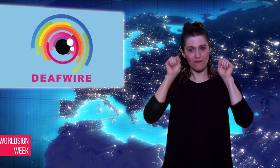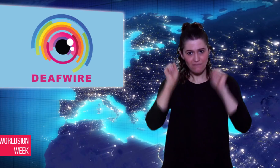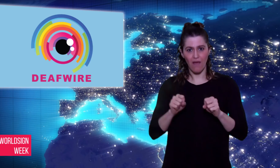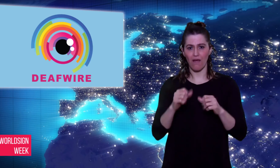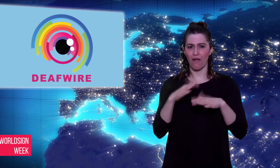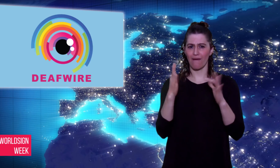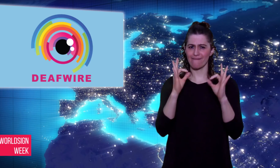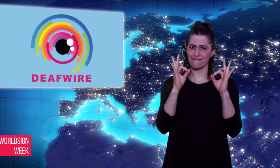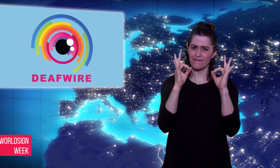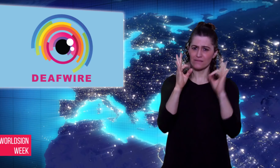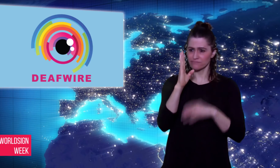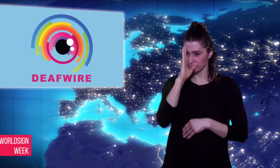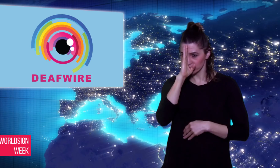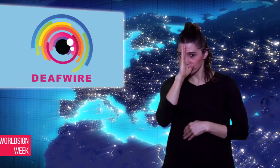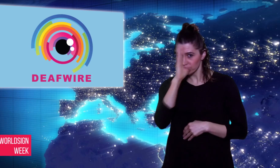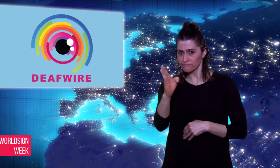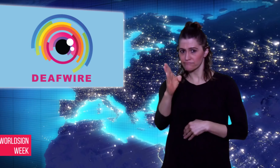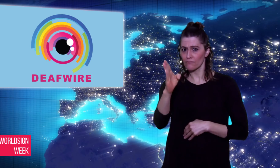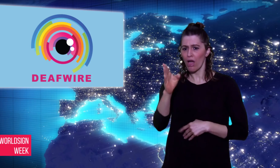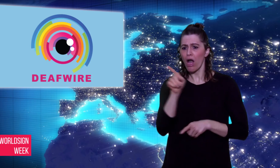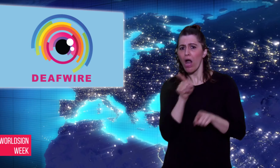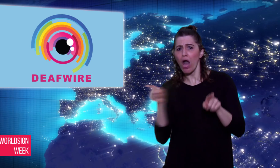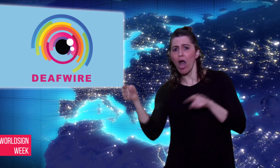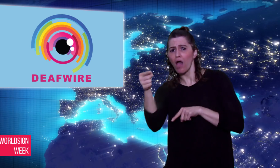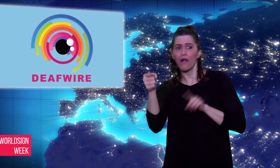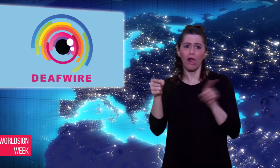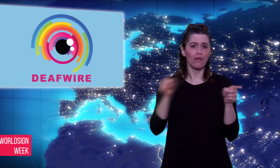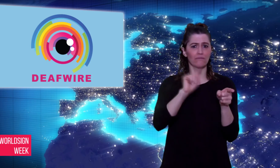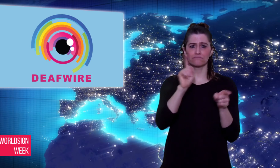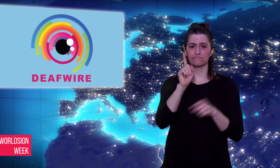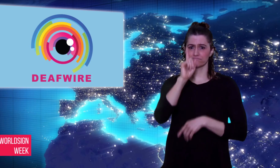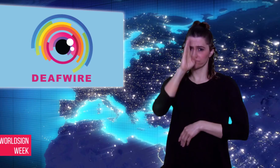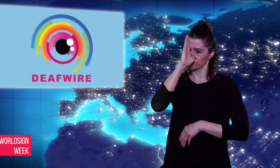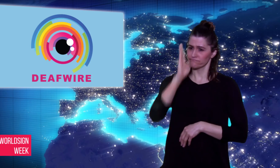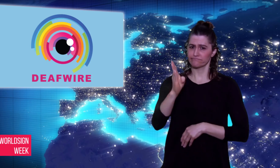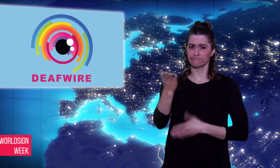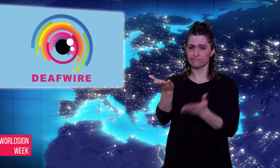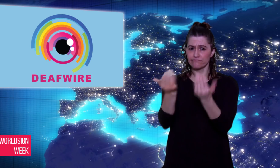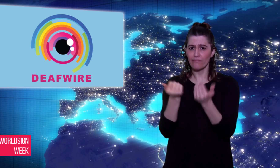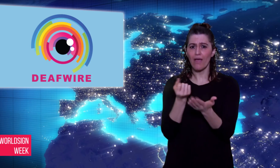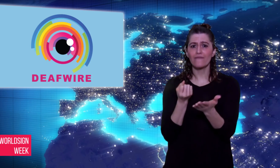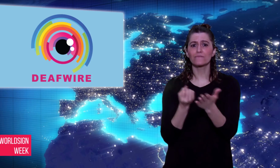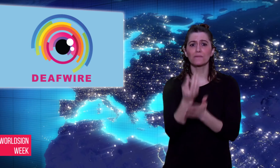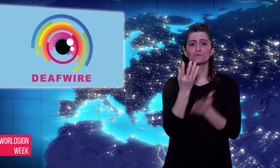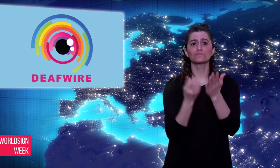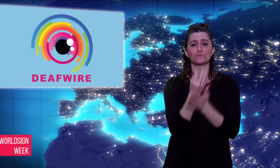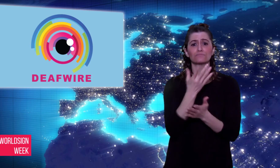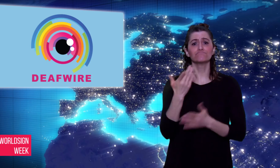time information about or access to city